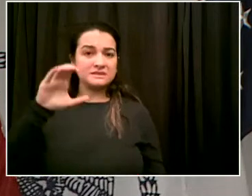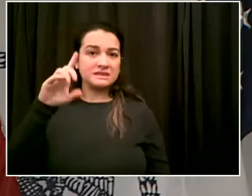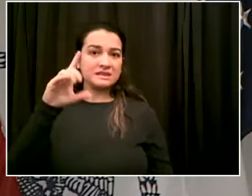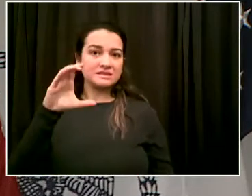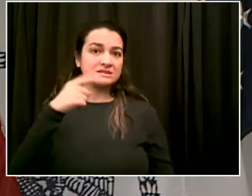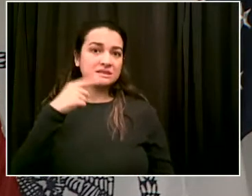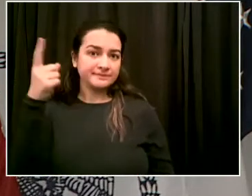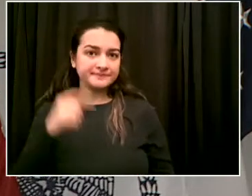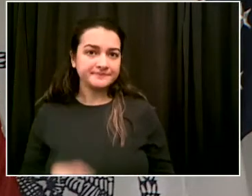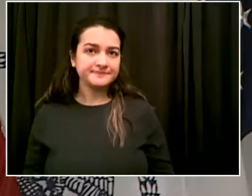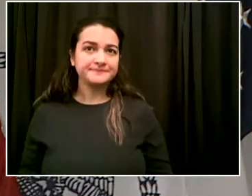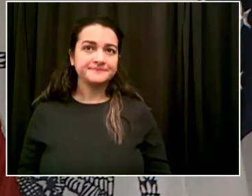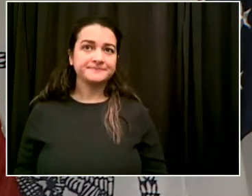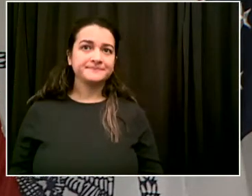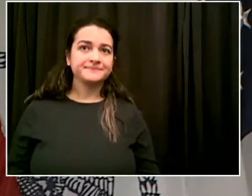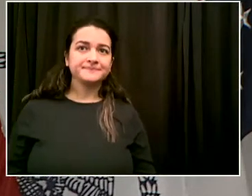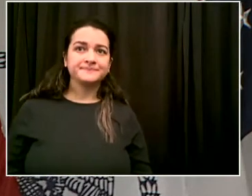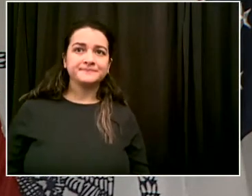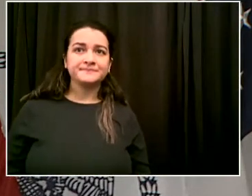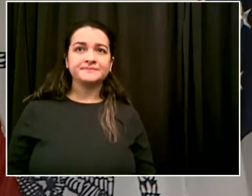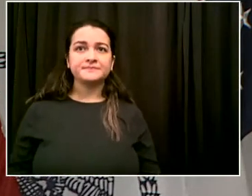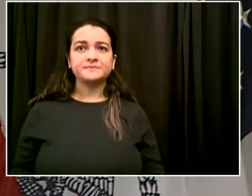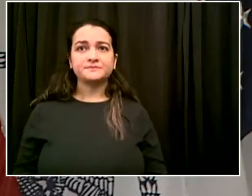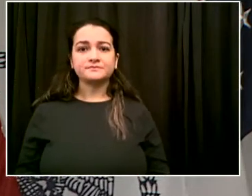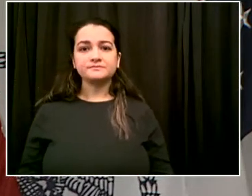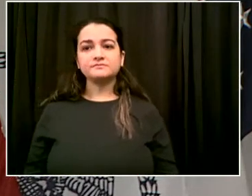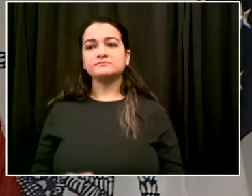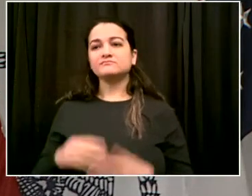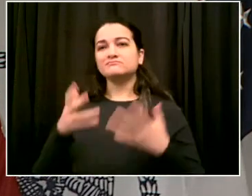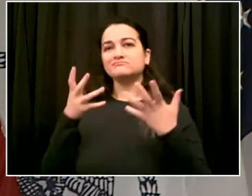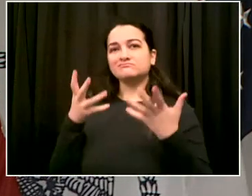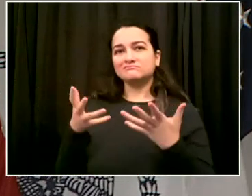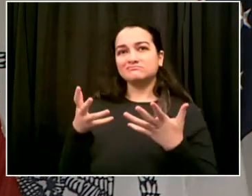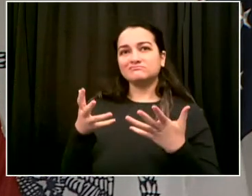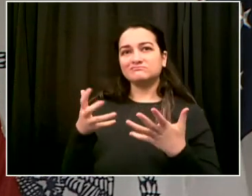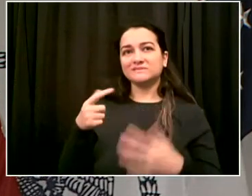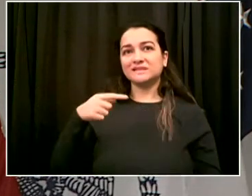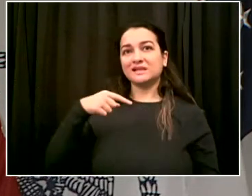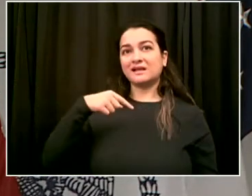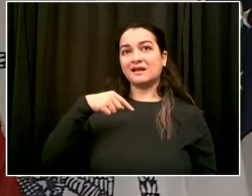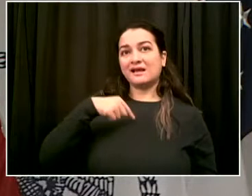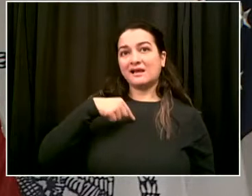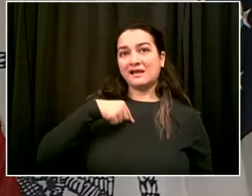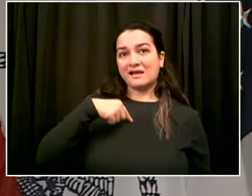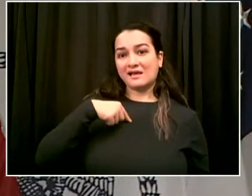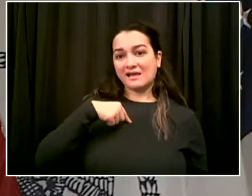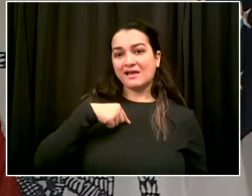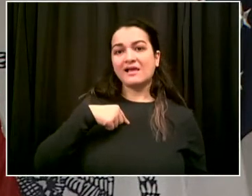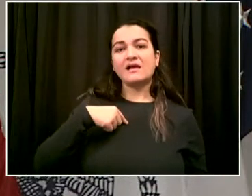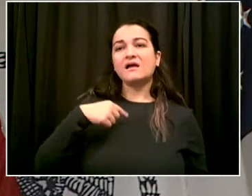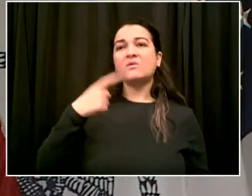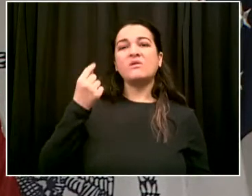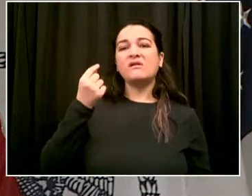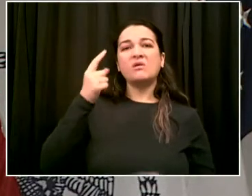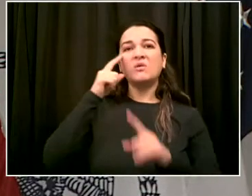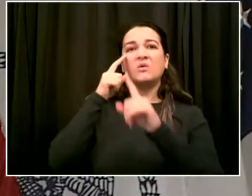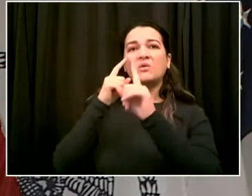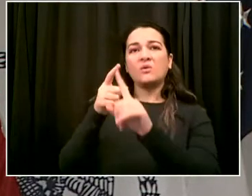VACCINATED THIS WEEE,K ON TRACK TO DO 300,000. WE LIKE HAVING A VEVEY RFAST MECHANISM THAT